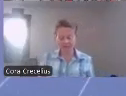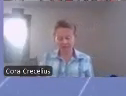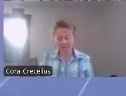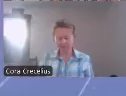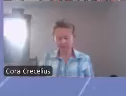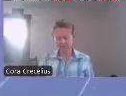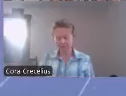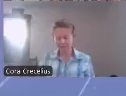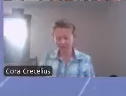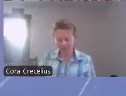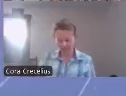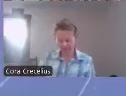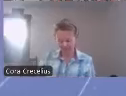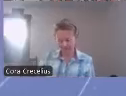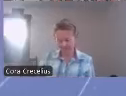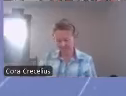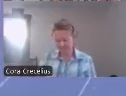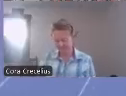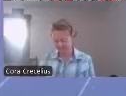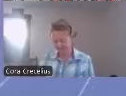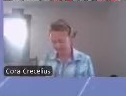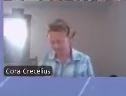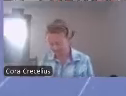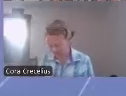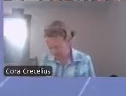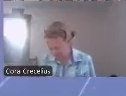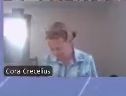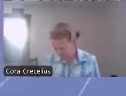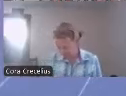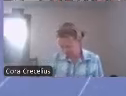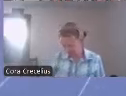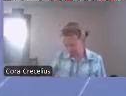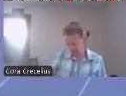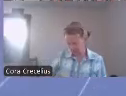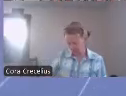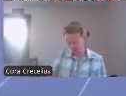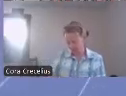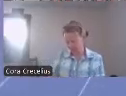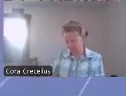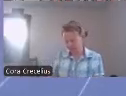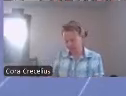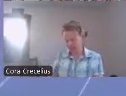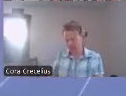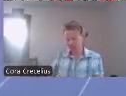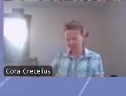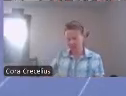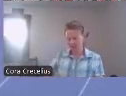or an interaction where you felt that your early engagement as a coresearcher made a real difference?